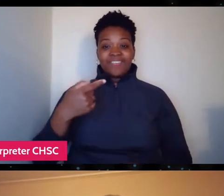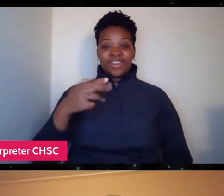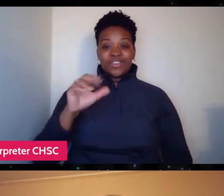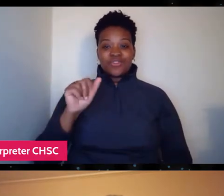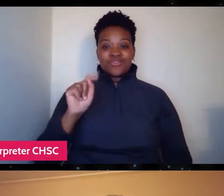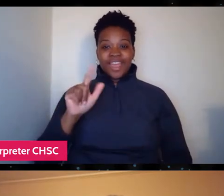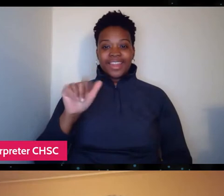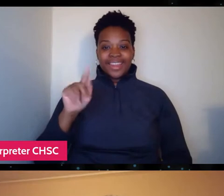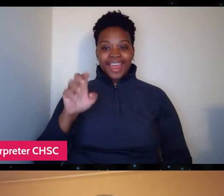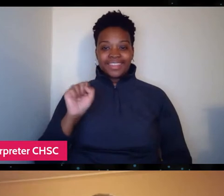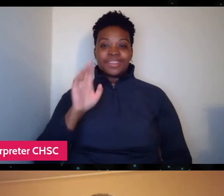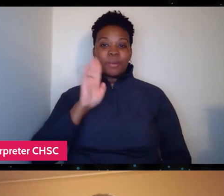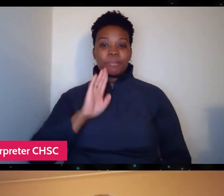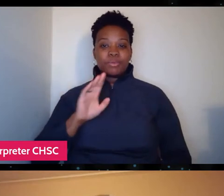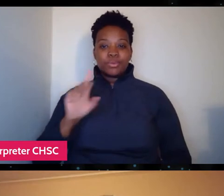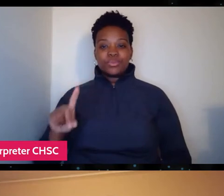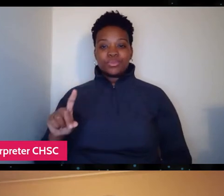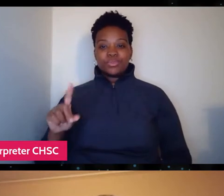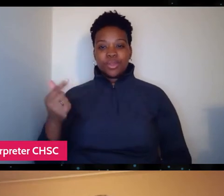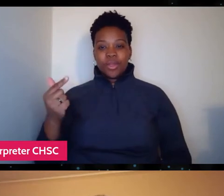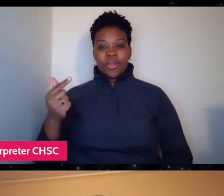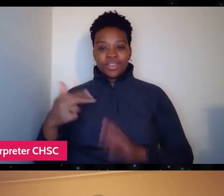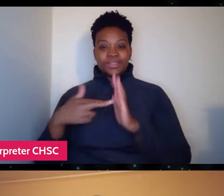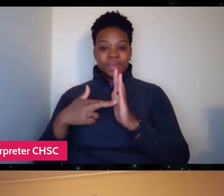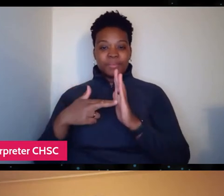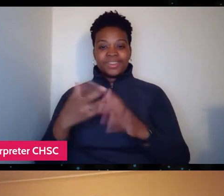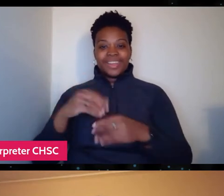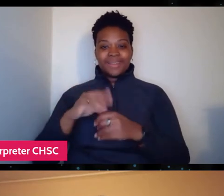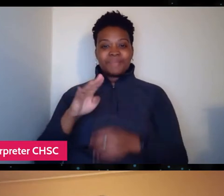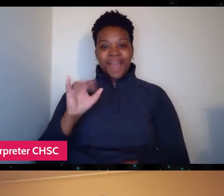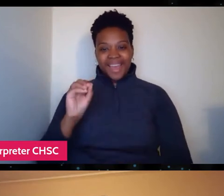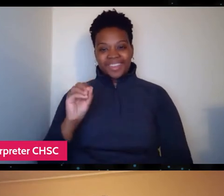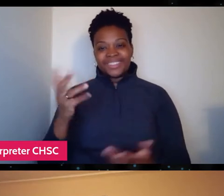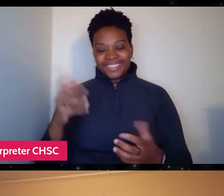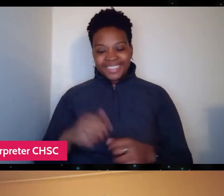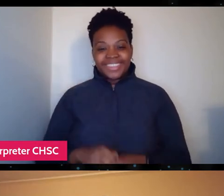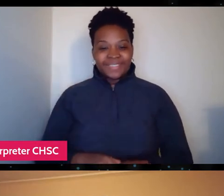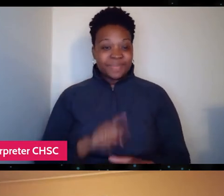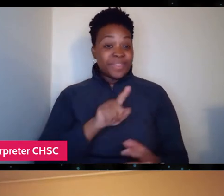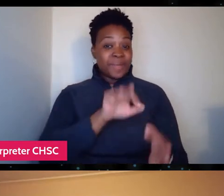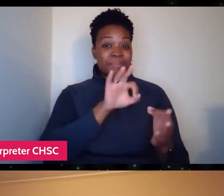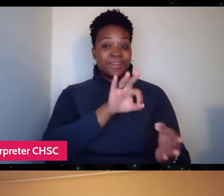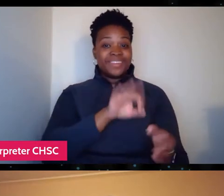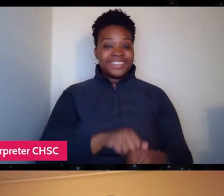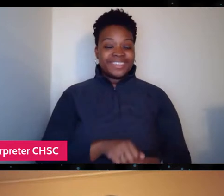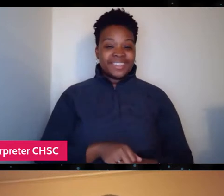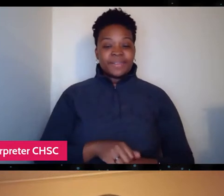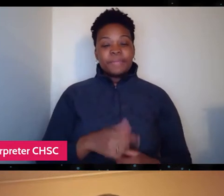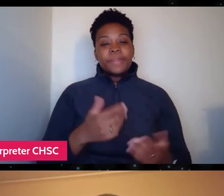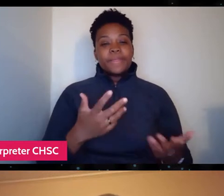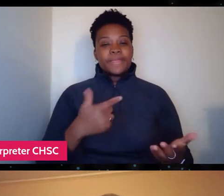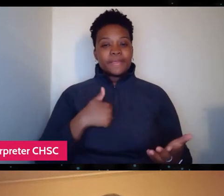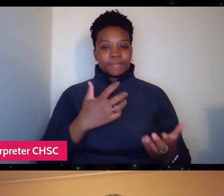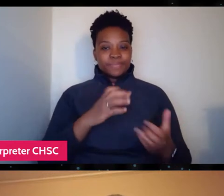Which is represented in Ohio. Yes, that's perfect. All right, well I have to say I'm so excited